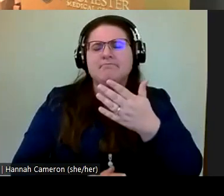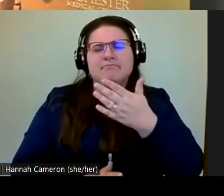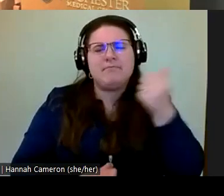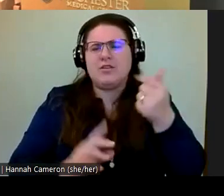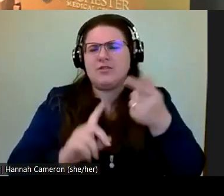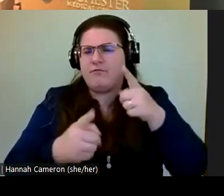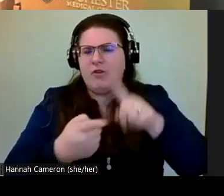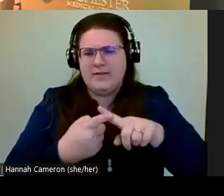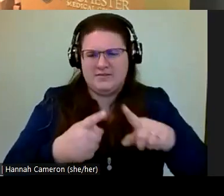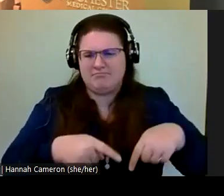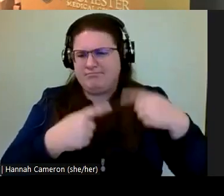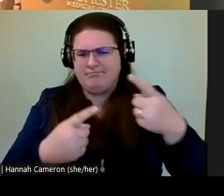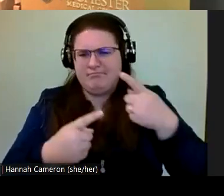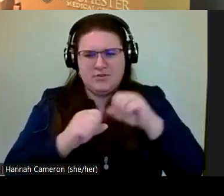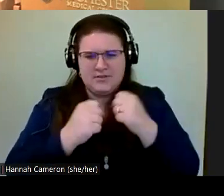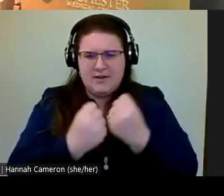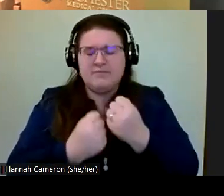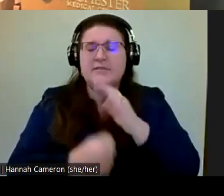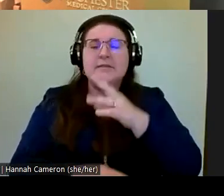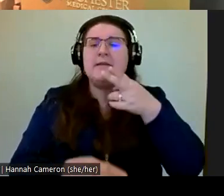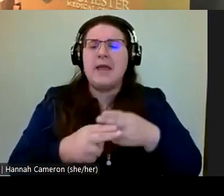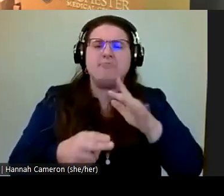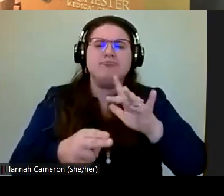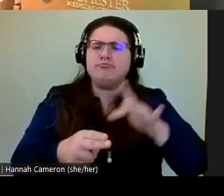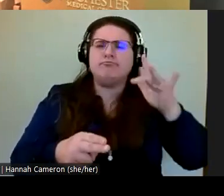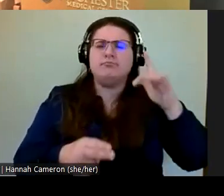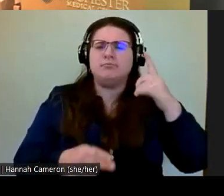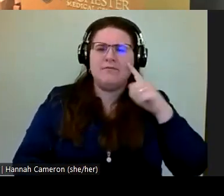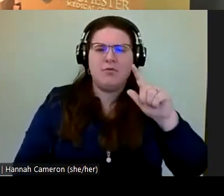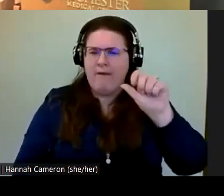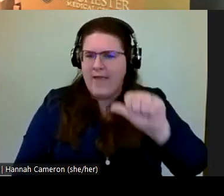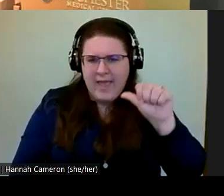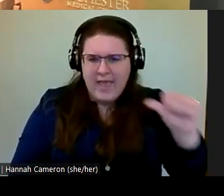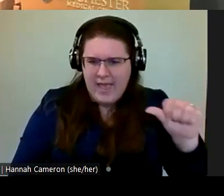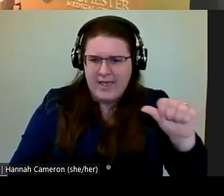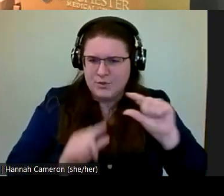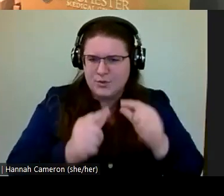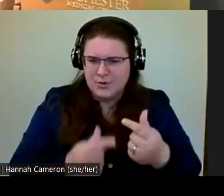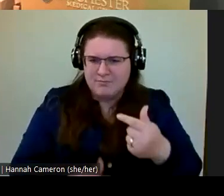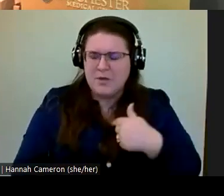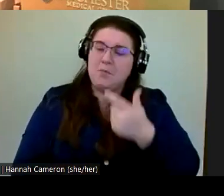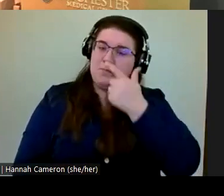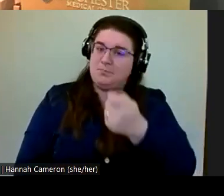Mark in the anals of Alcoholics Anonymous so I thought that was interesting and now I'm thrilled